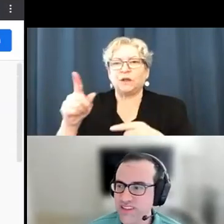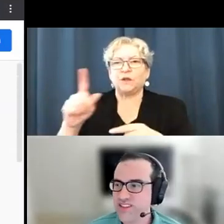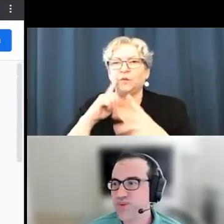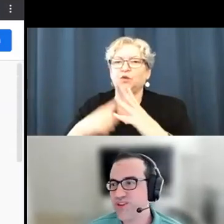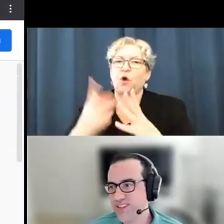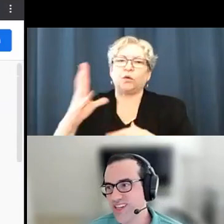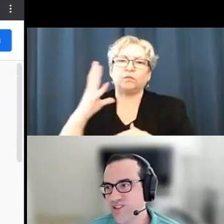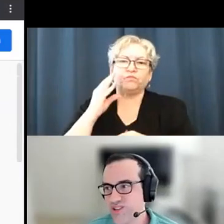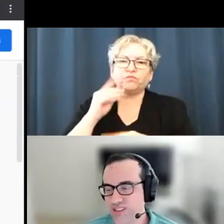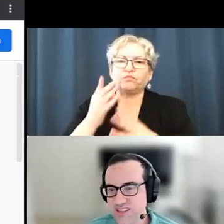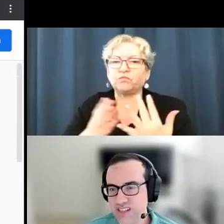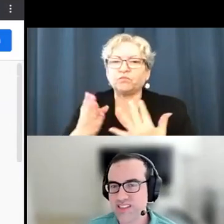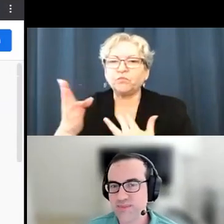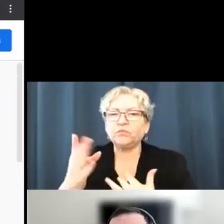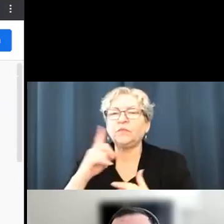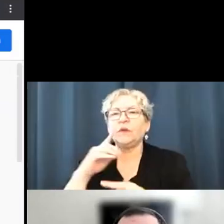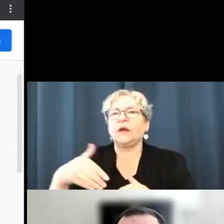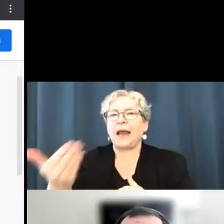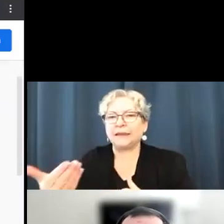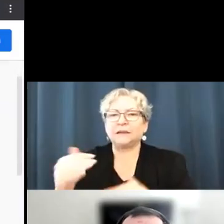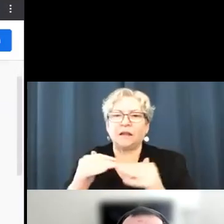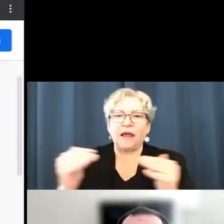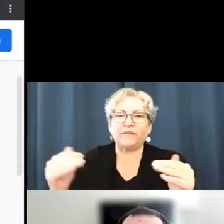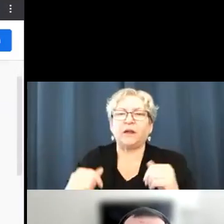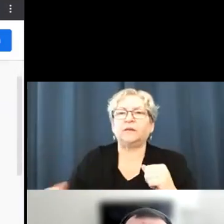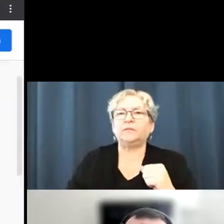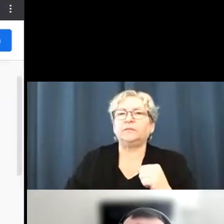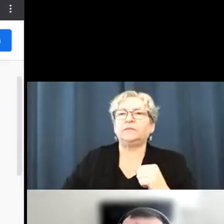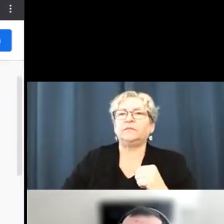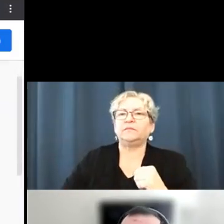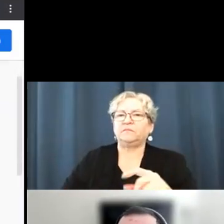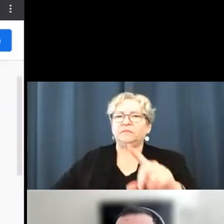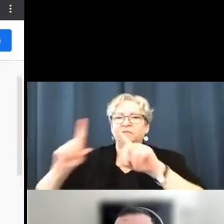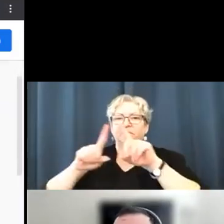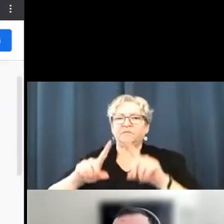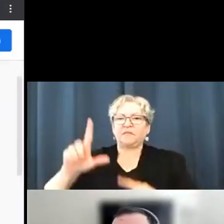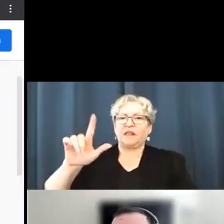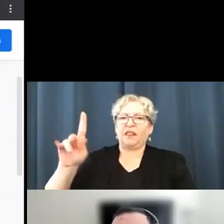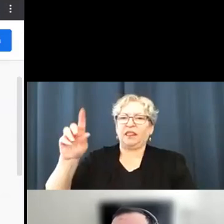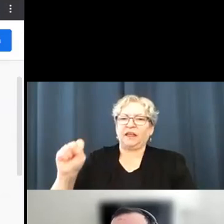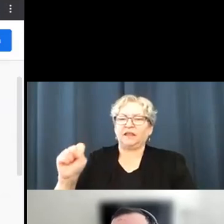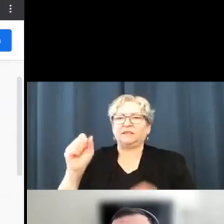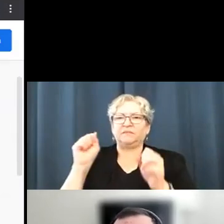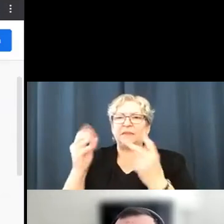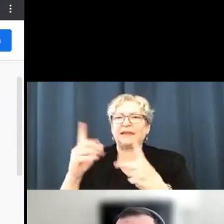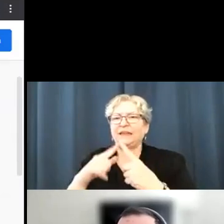This is where you can take your journey to the next step. So, lots of different links to the various different resources that are out there.